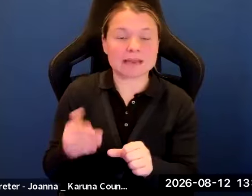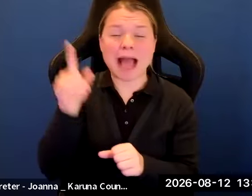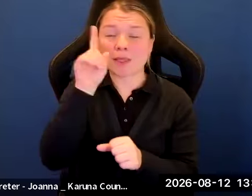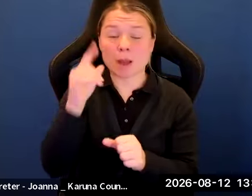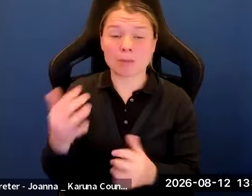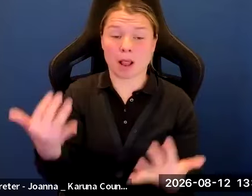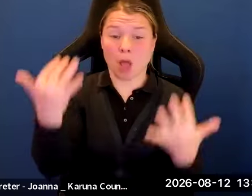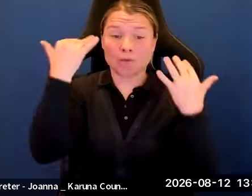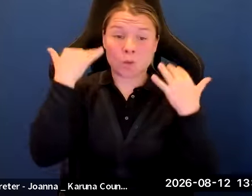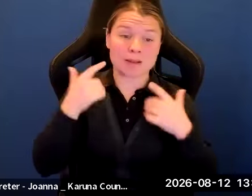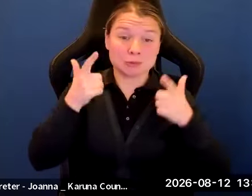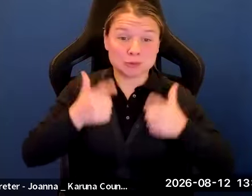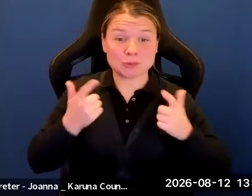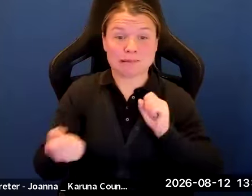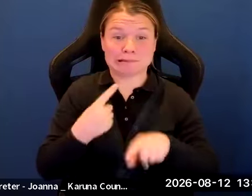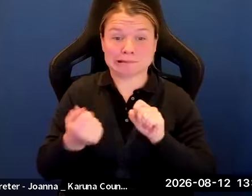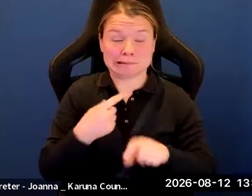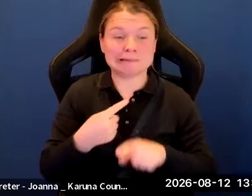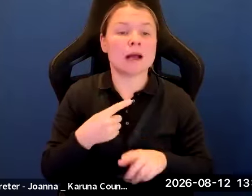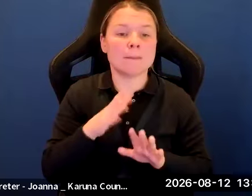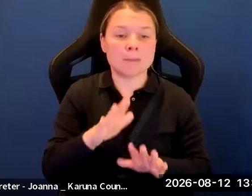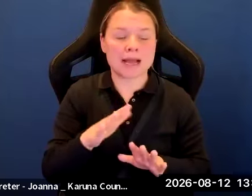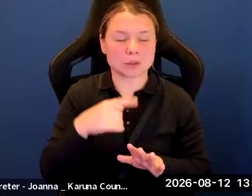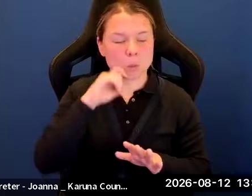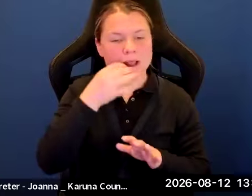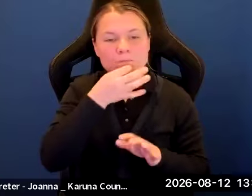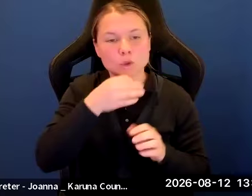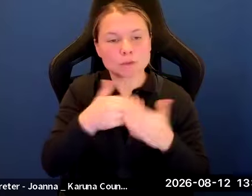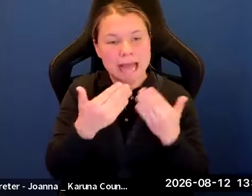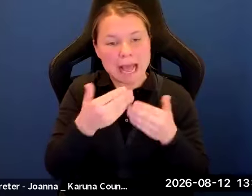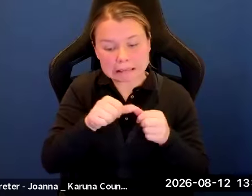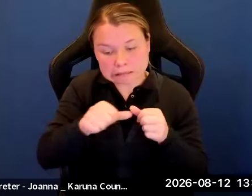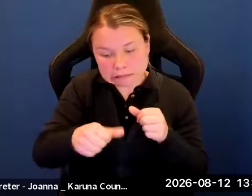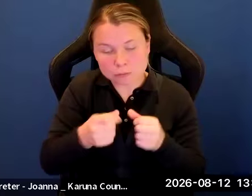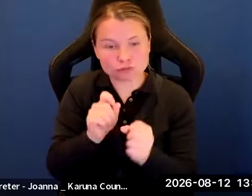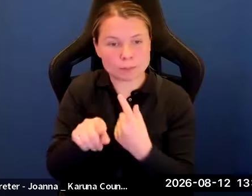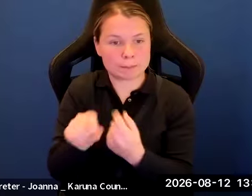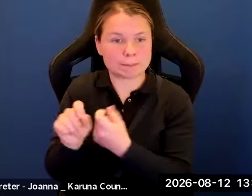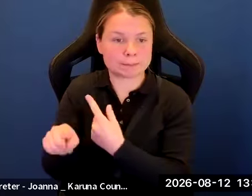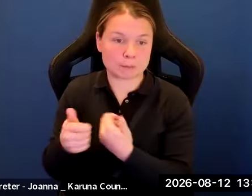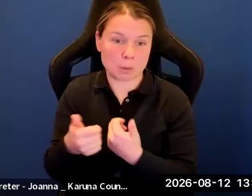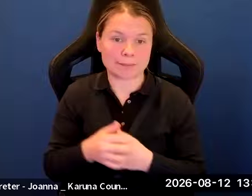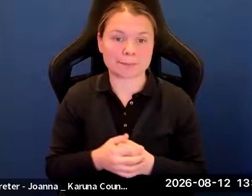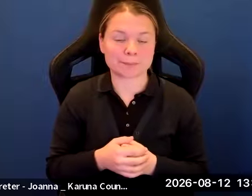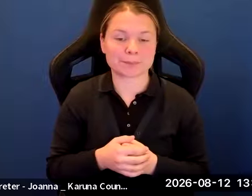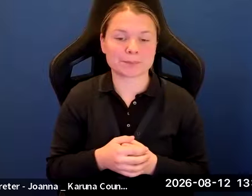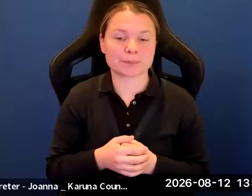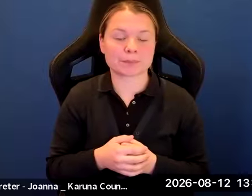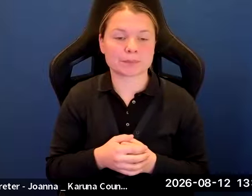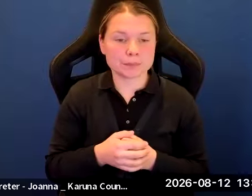So generally we aim to get back to you by at least a couple of days. At the moment we are a little bit slow so we